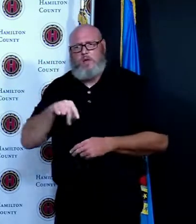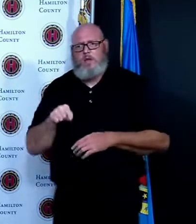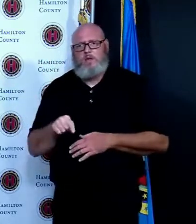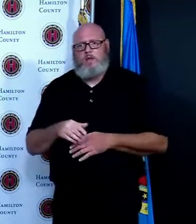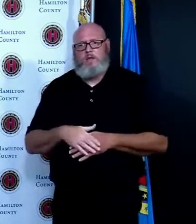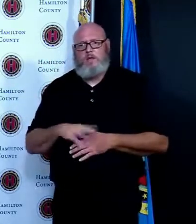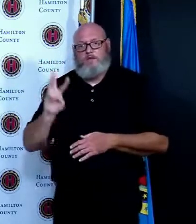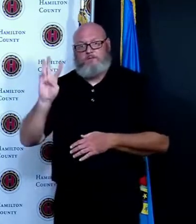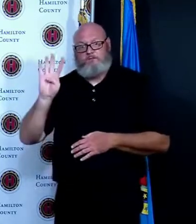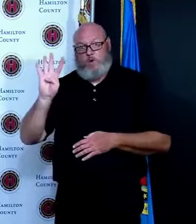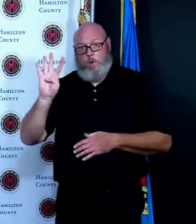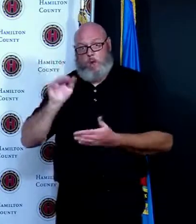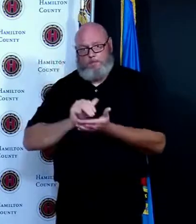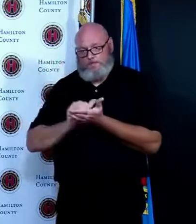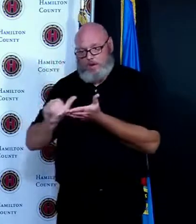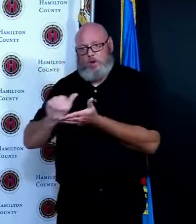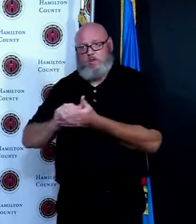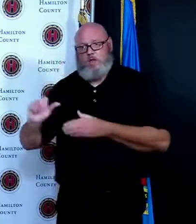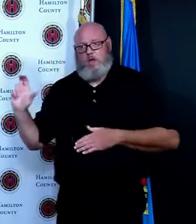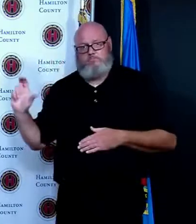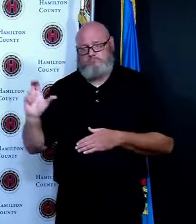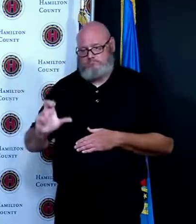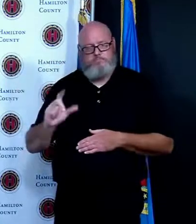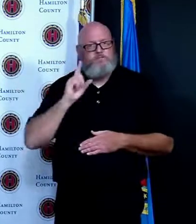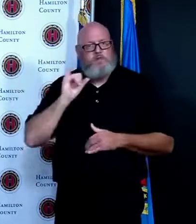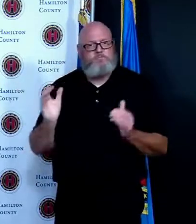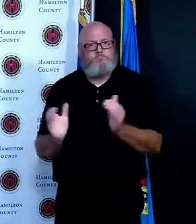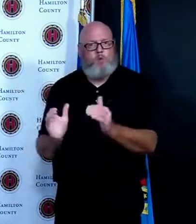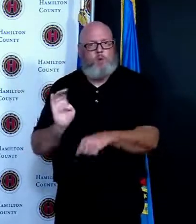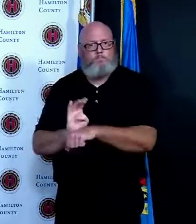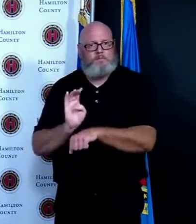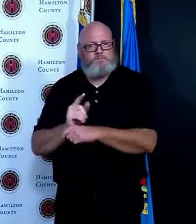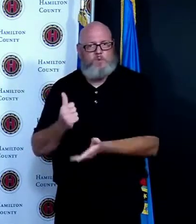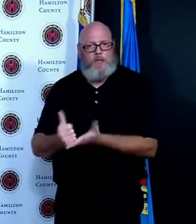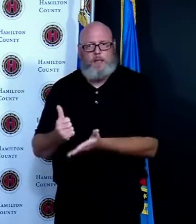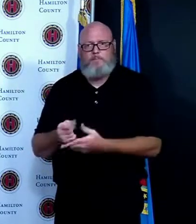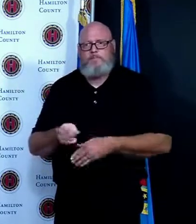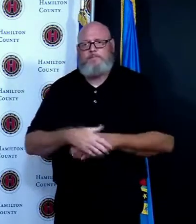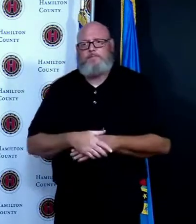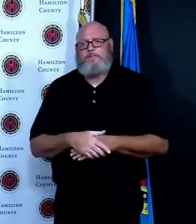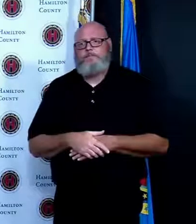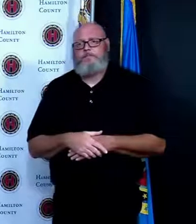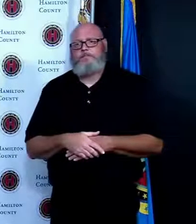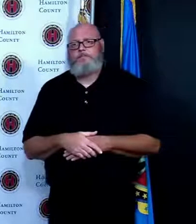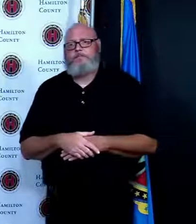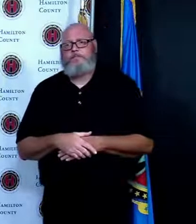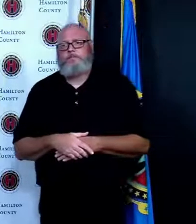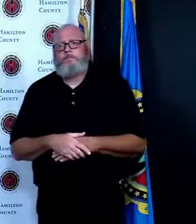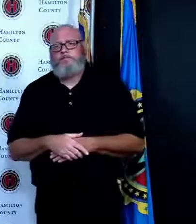have another batch of applications in their final review stage so we have seven million dollars